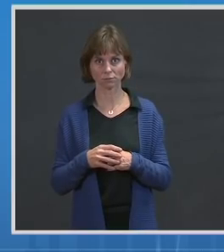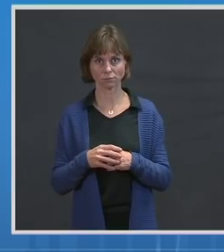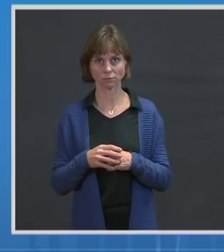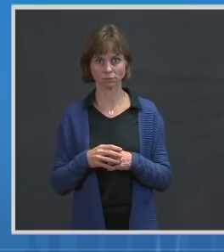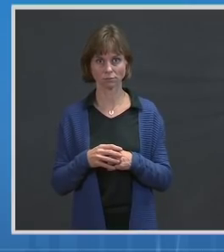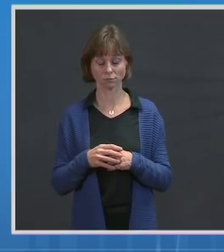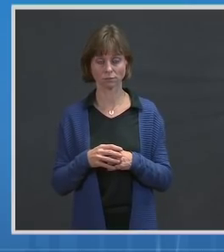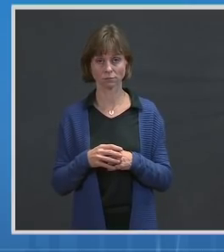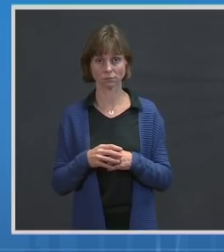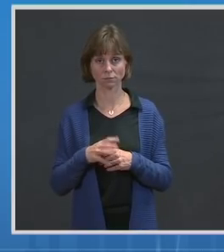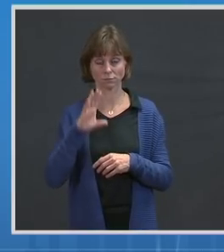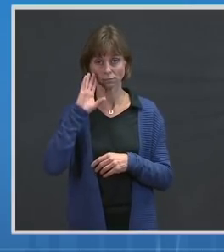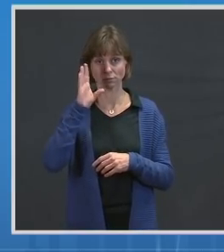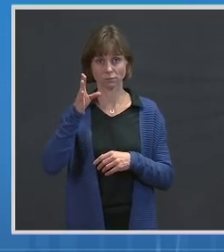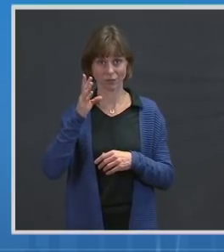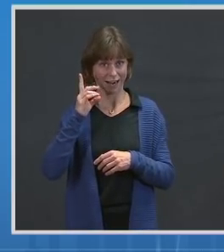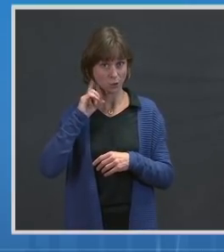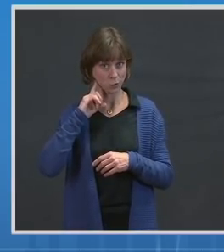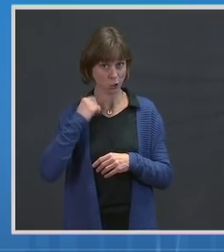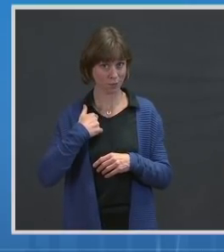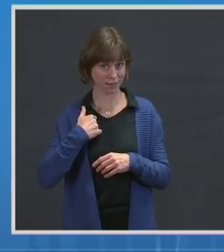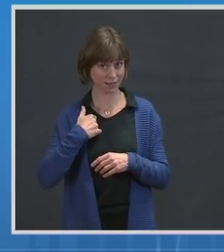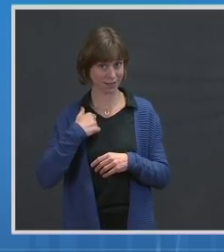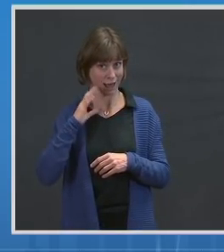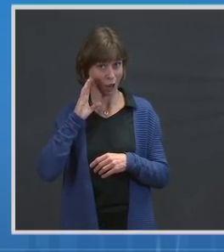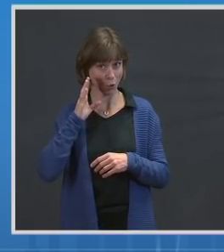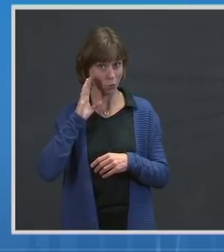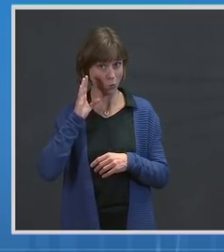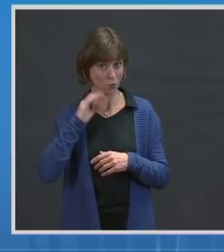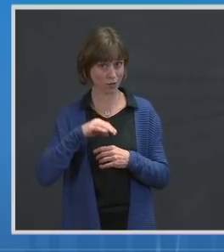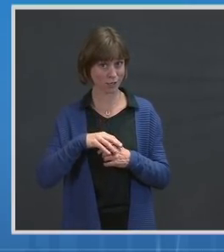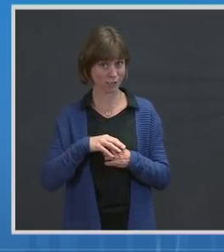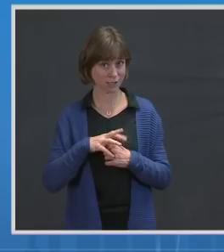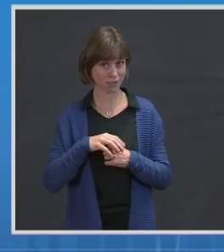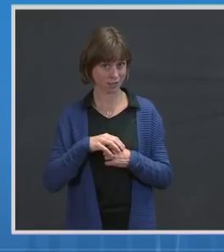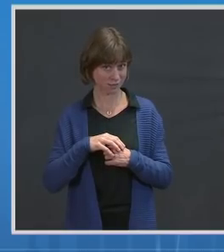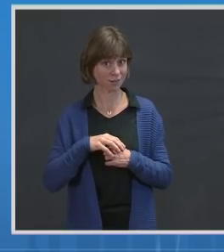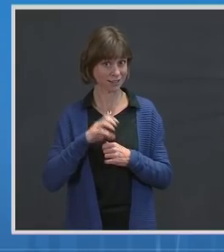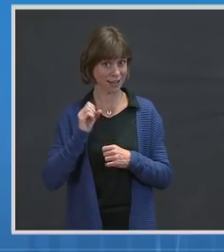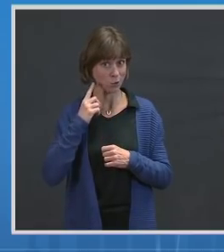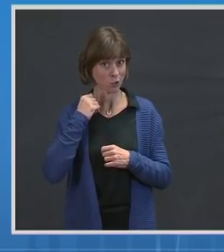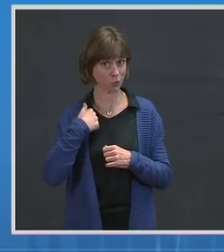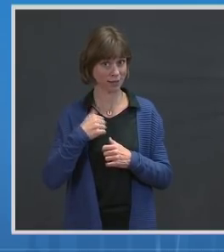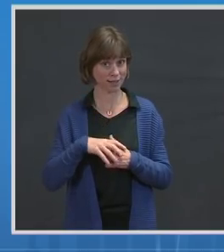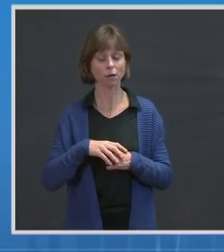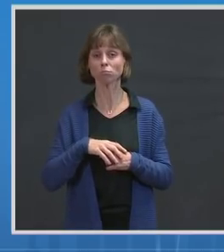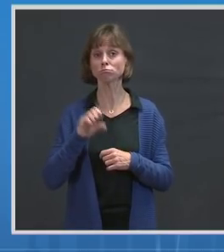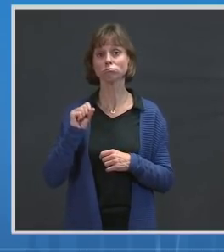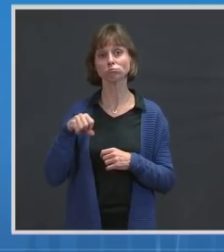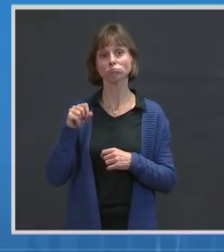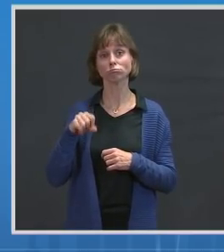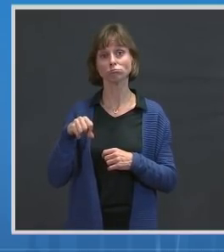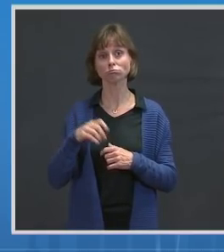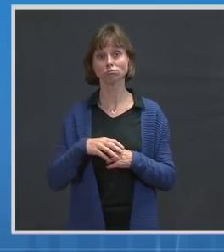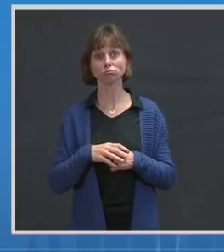The Press: Hi. Can you hear me now? Hello? Can you hear me? Male Speaker: Yep. The Press: All right. Good.